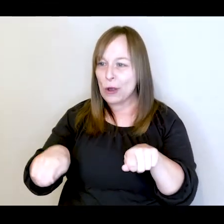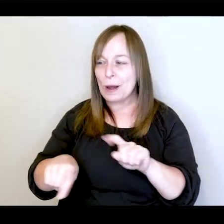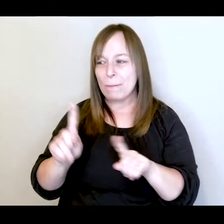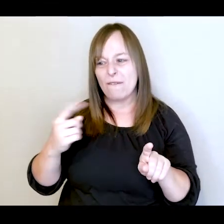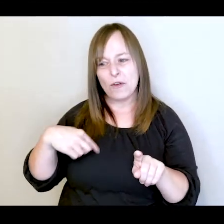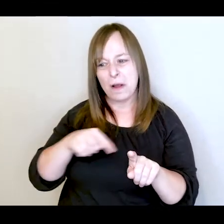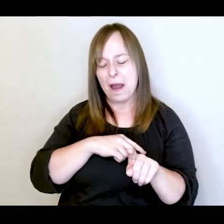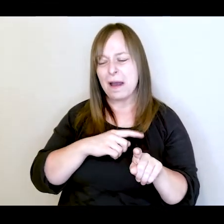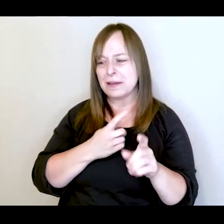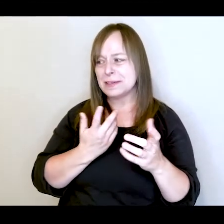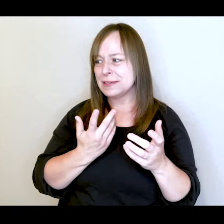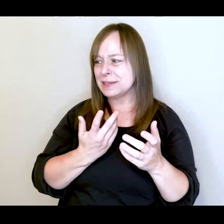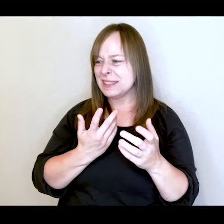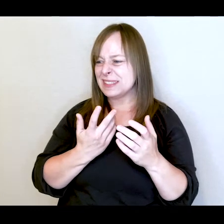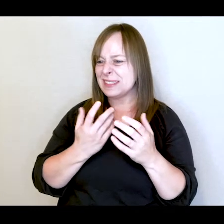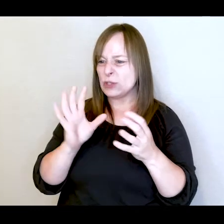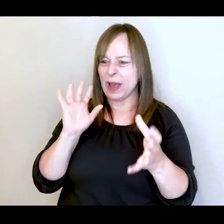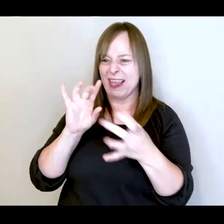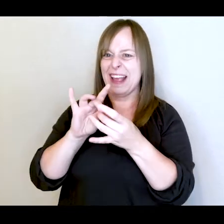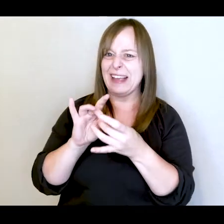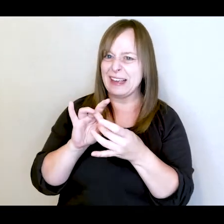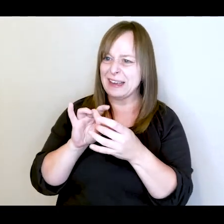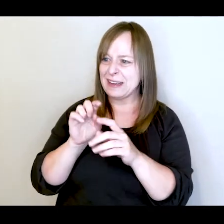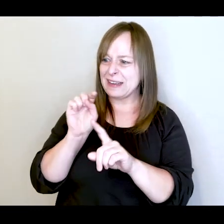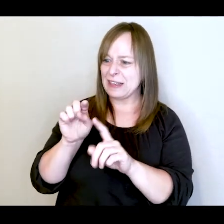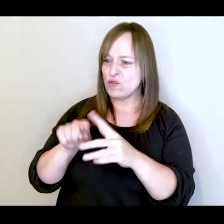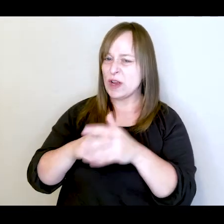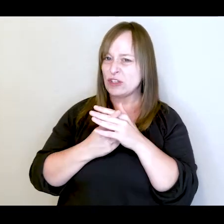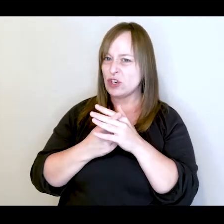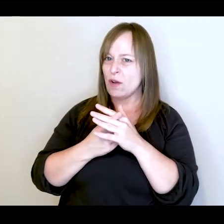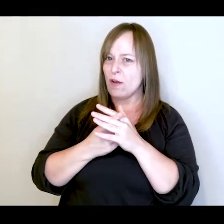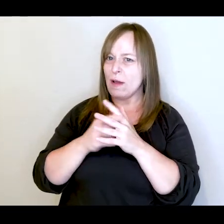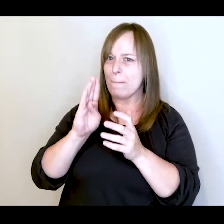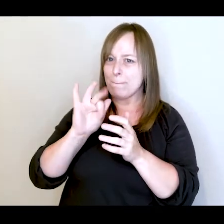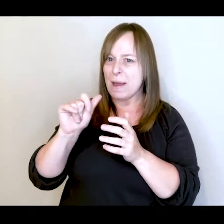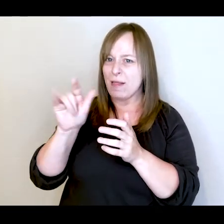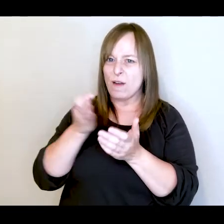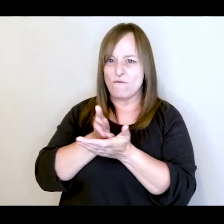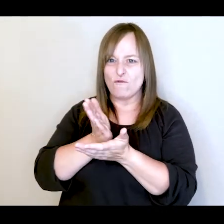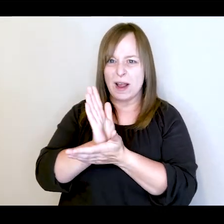But I think for us to have the link to the original Bill of Rights that